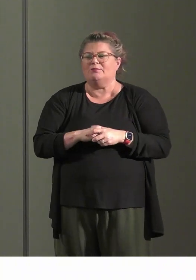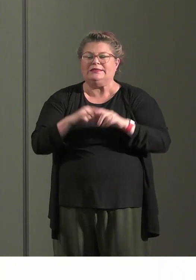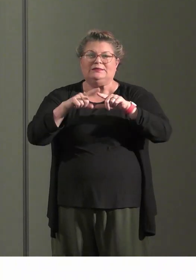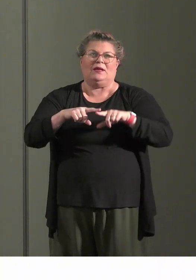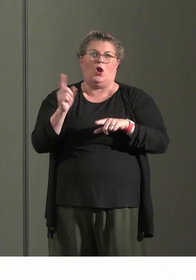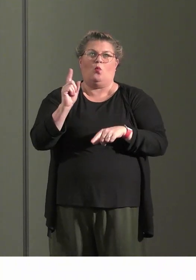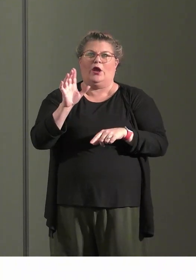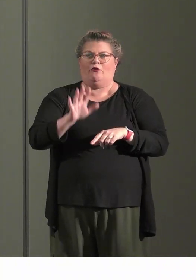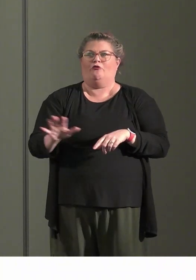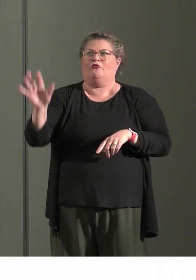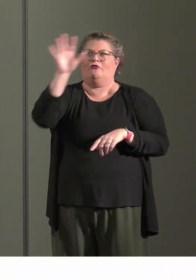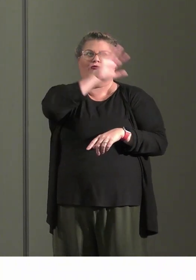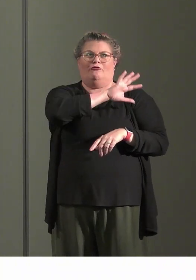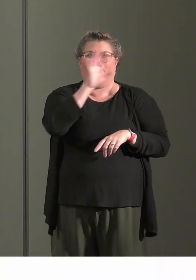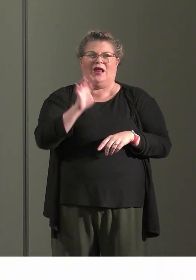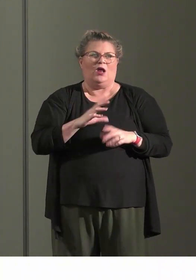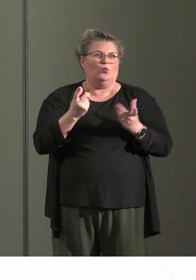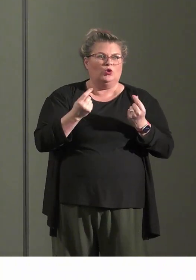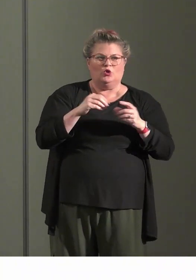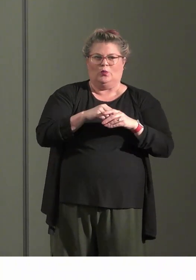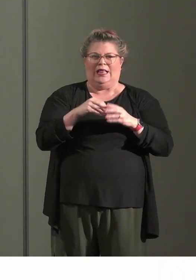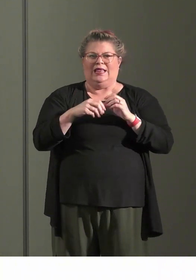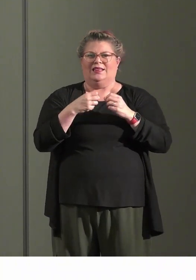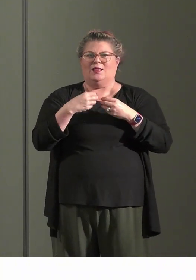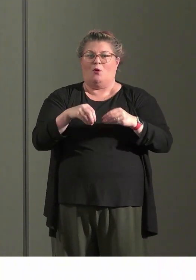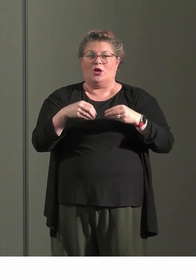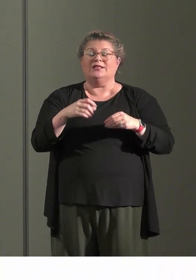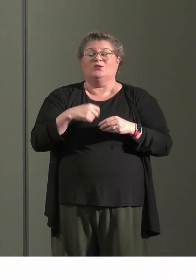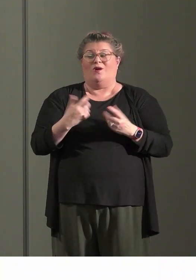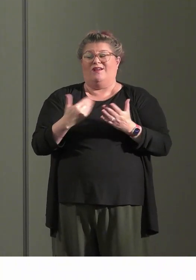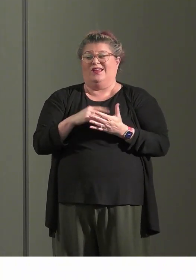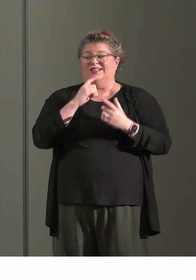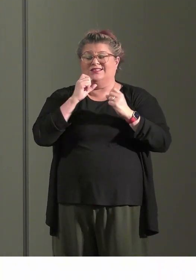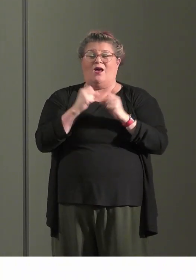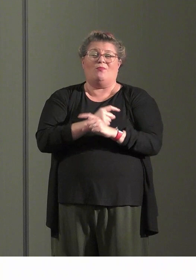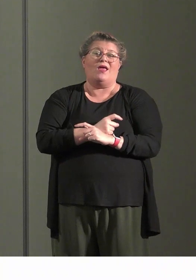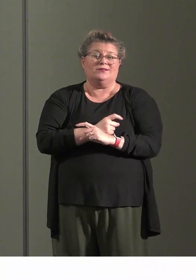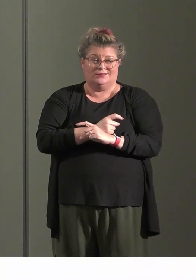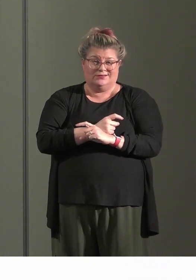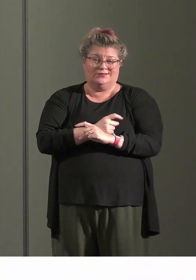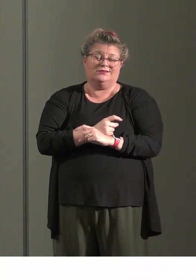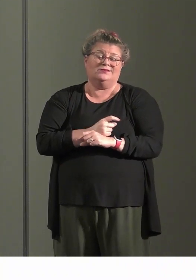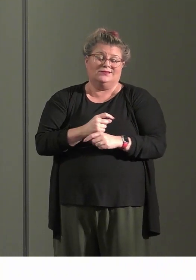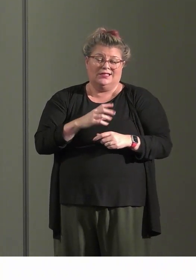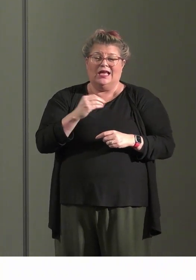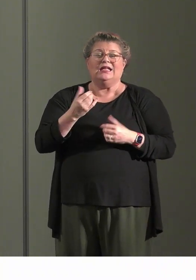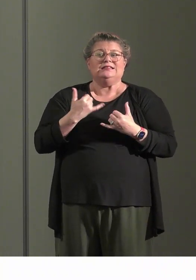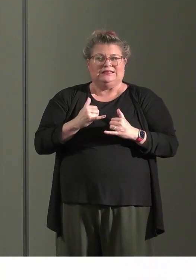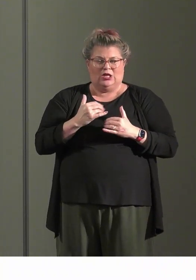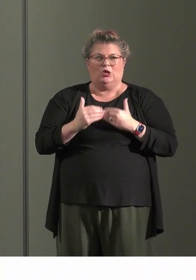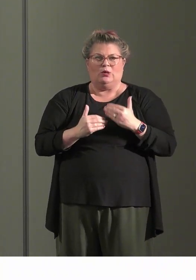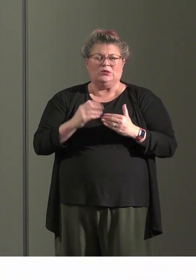in the market. It is complex type of legislative exercise and still in process hopefully by next